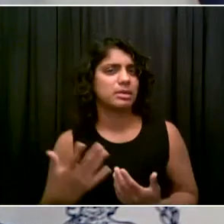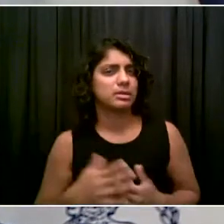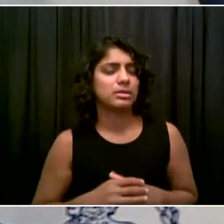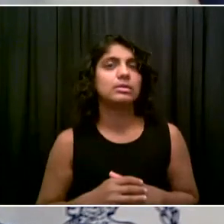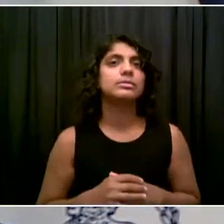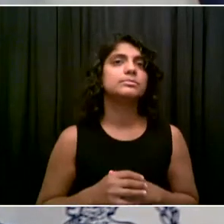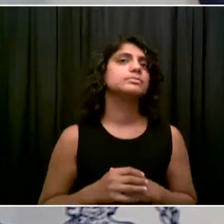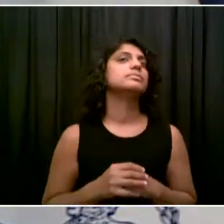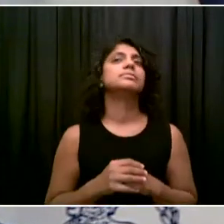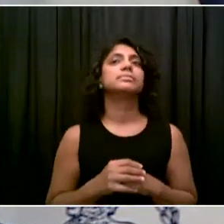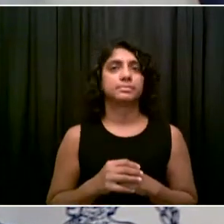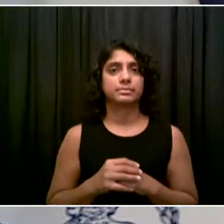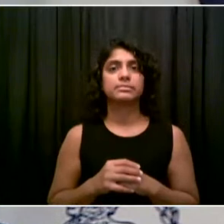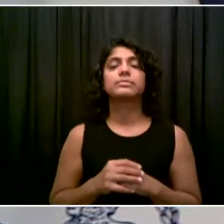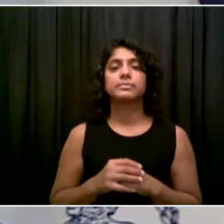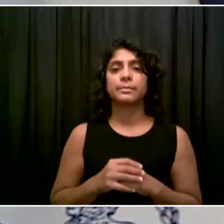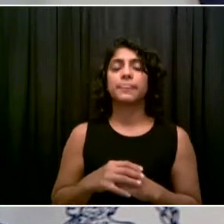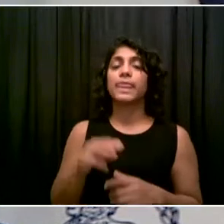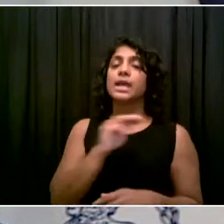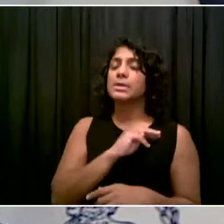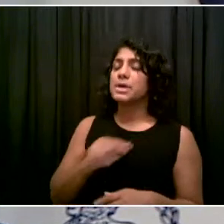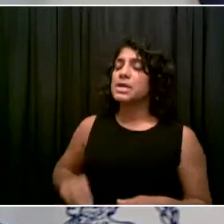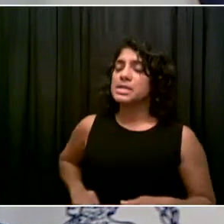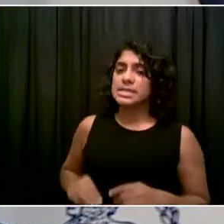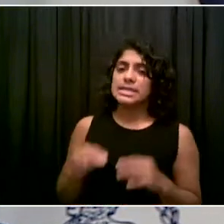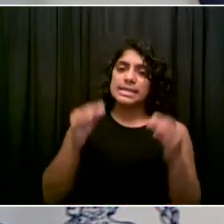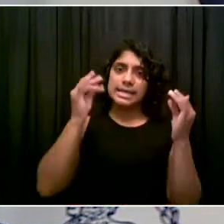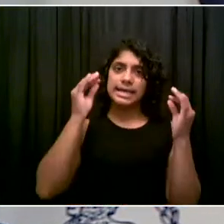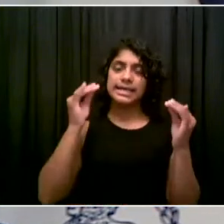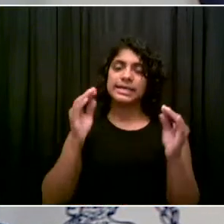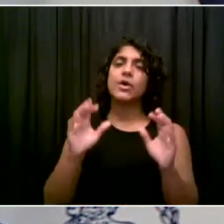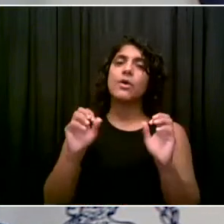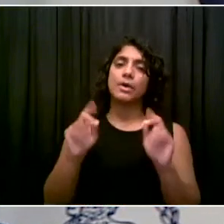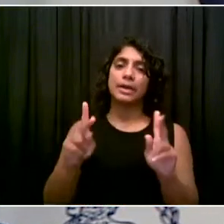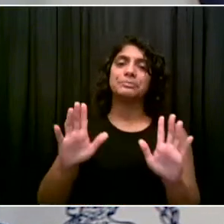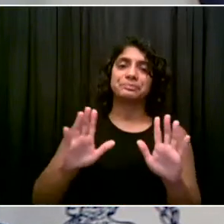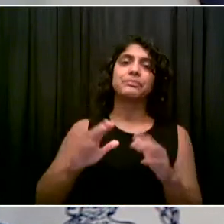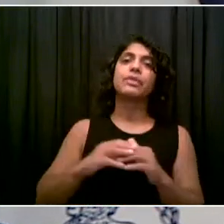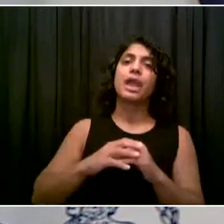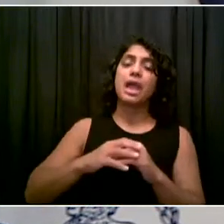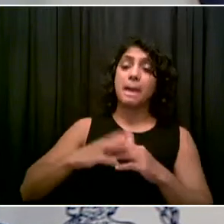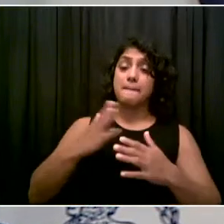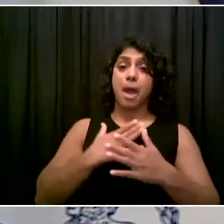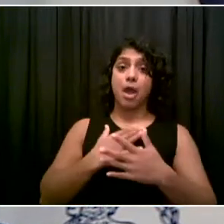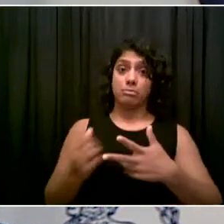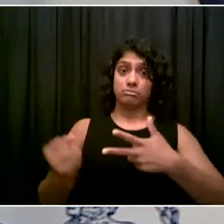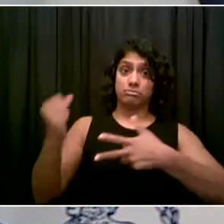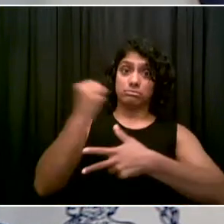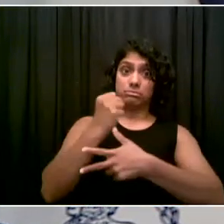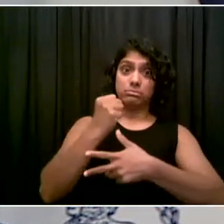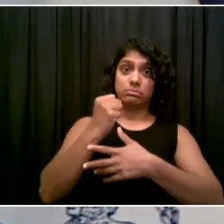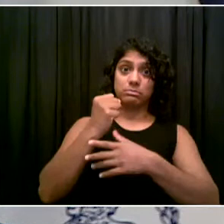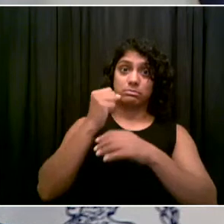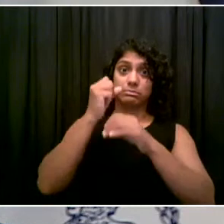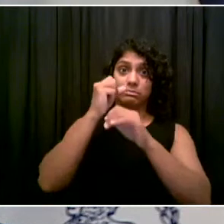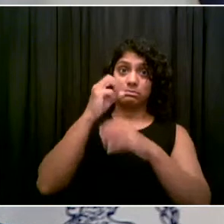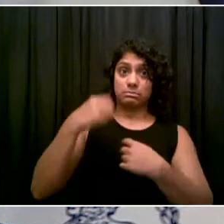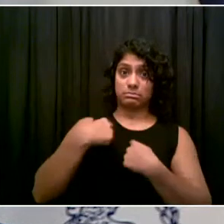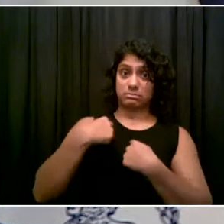IN 2013 AND THE GENERAL WAS 73%. I DON'T KNOW HOW YOU GET MORE OF THE MANDATE THAN THAT.